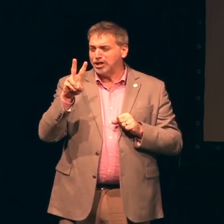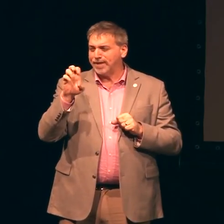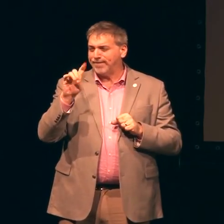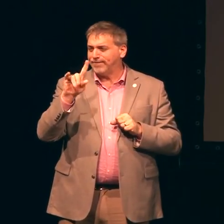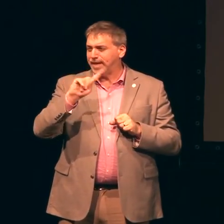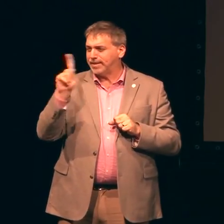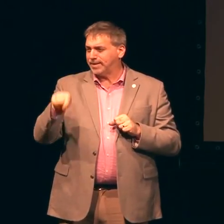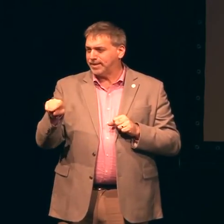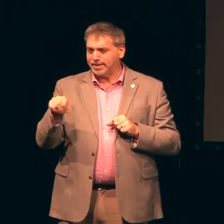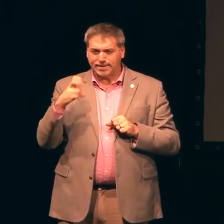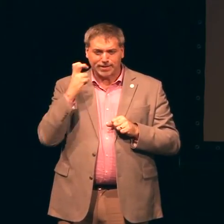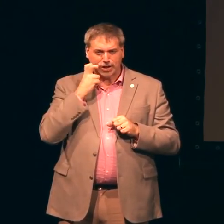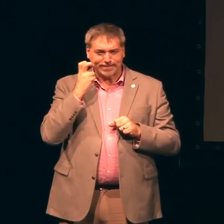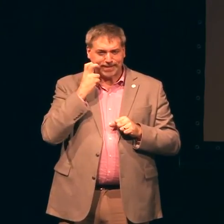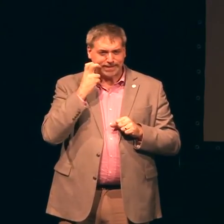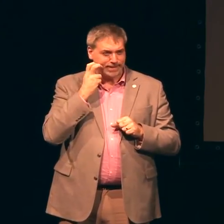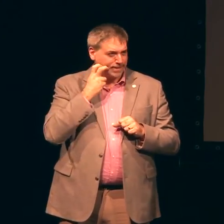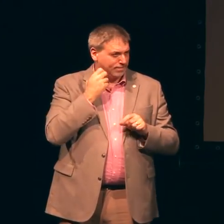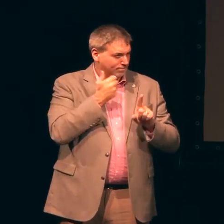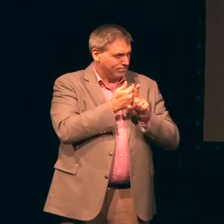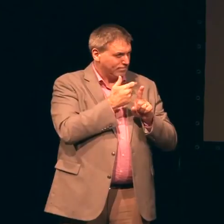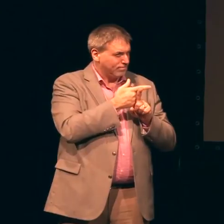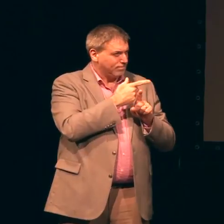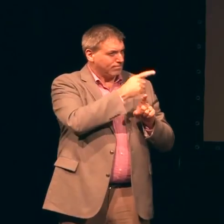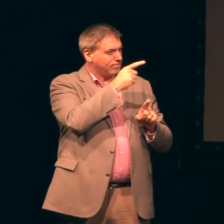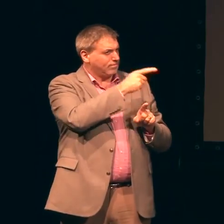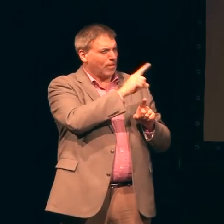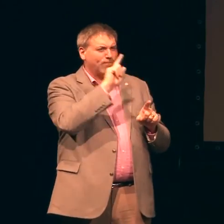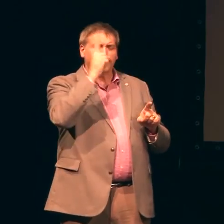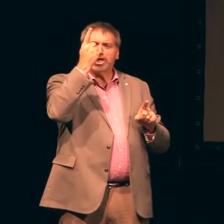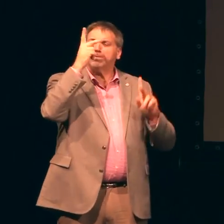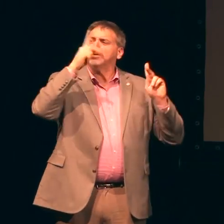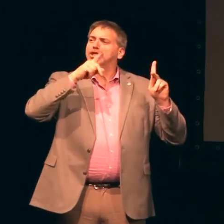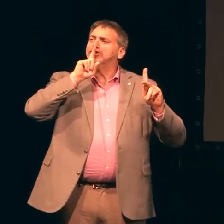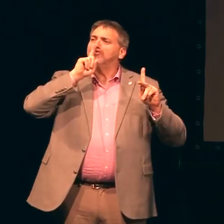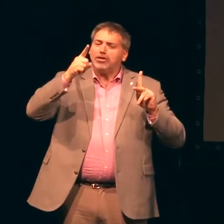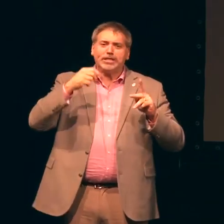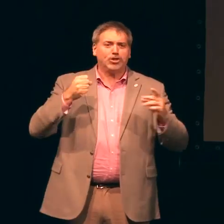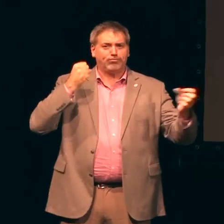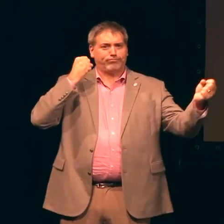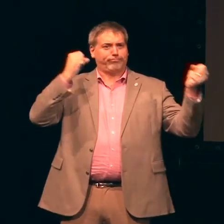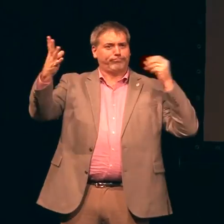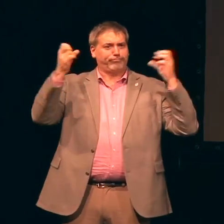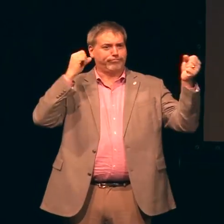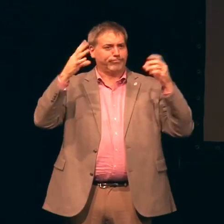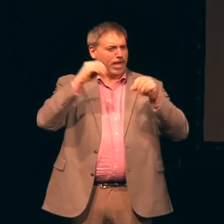president George Veditz, the first person to